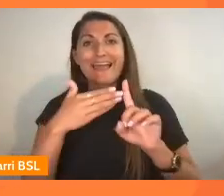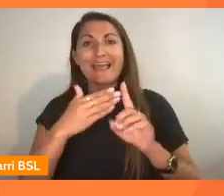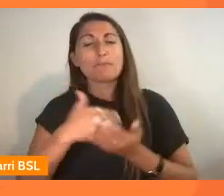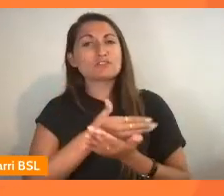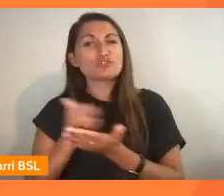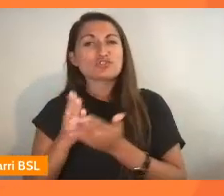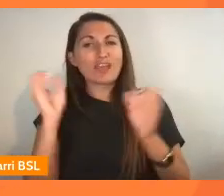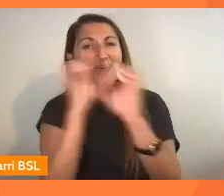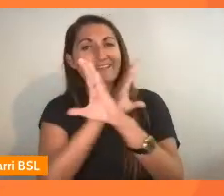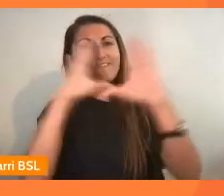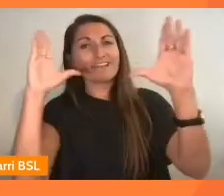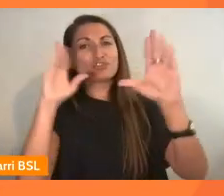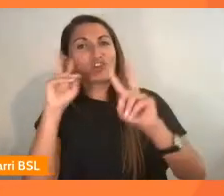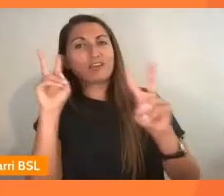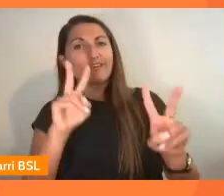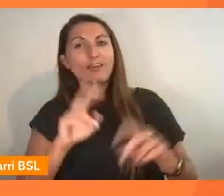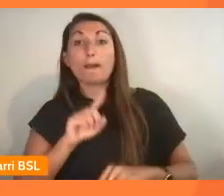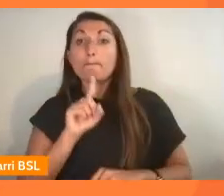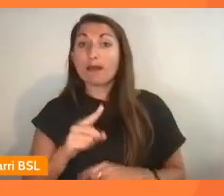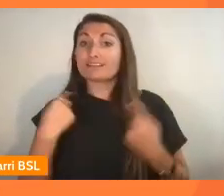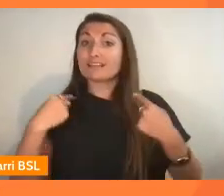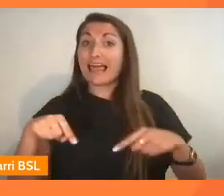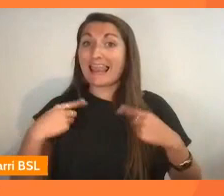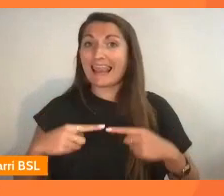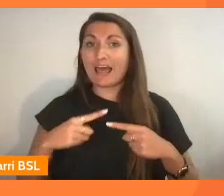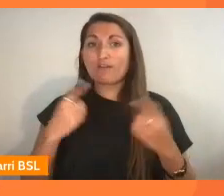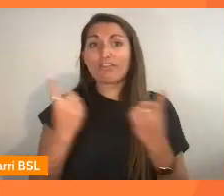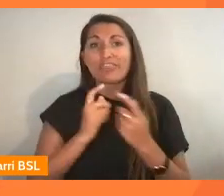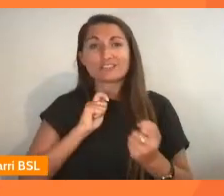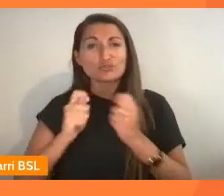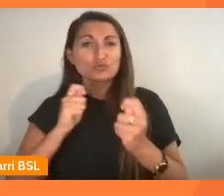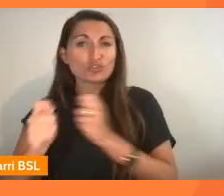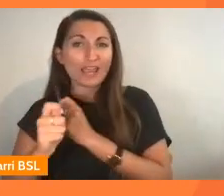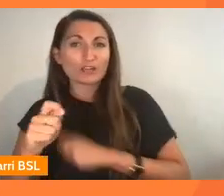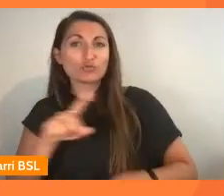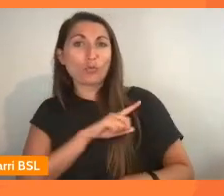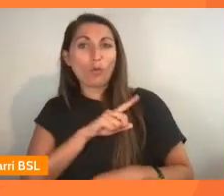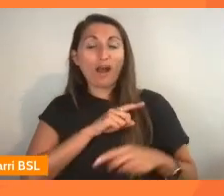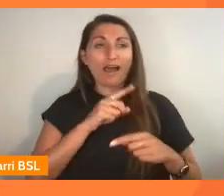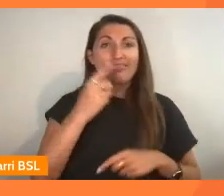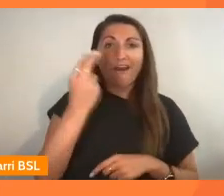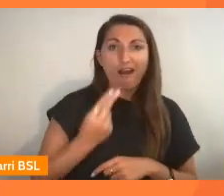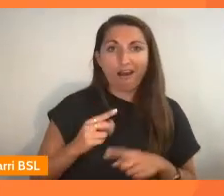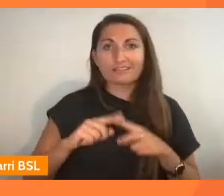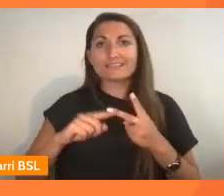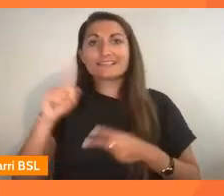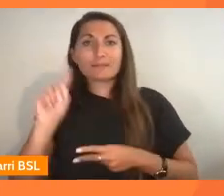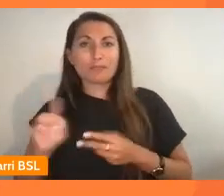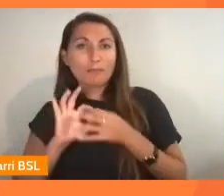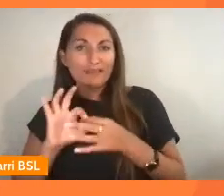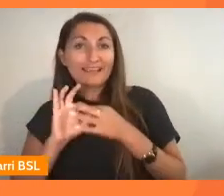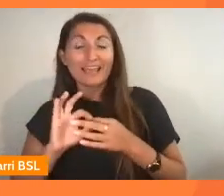to change with the many visions and ideas that come from the artists and the people that you engage with.